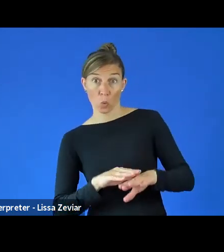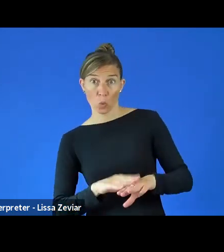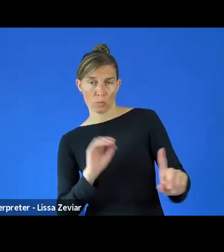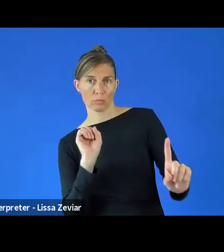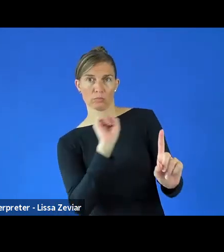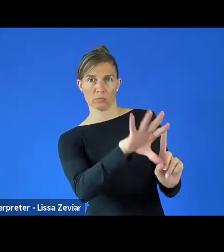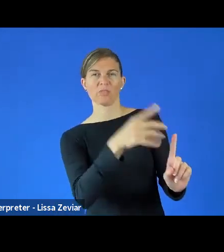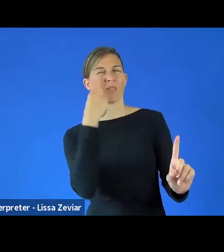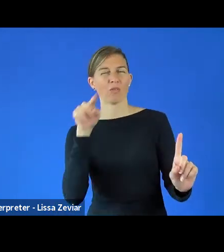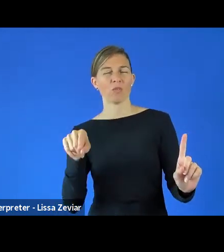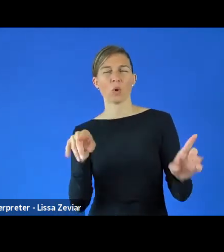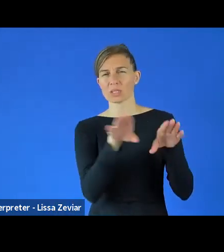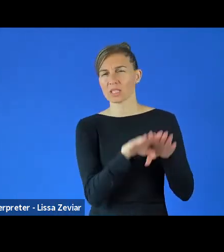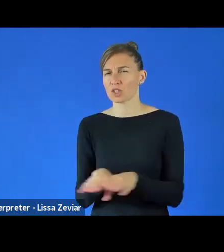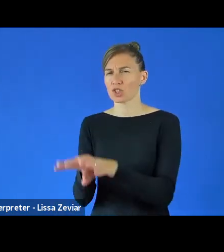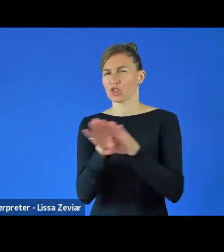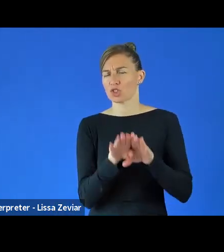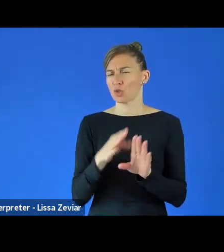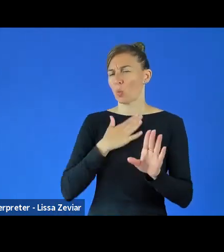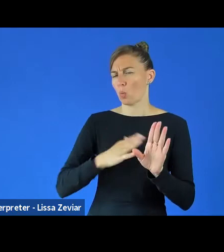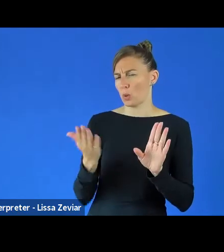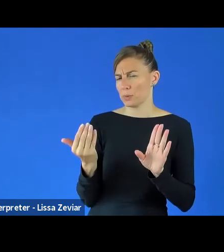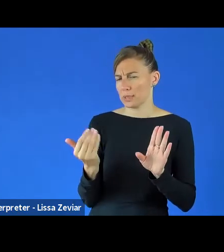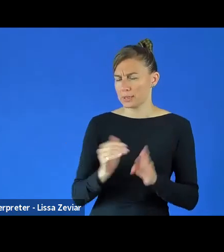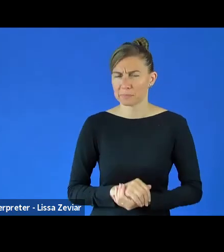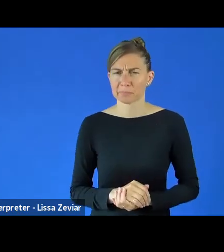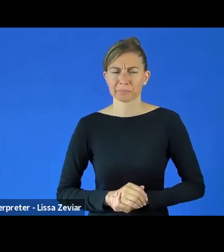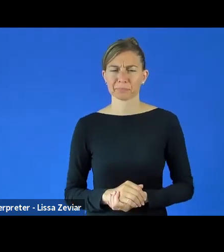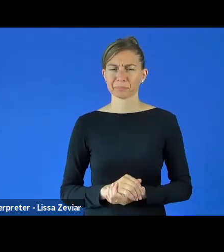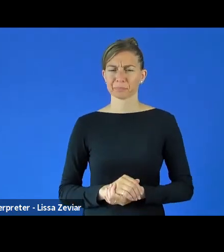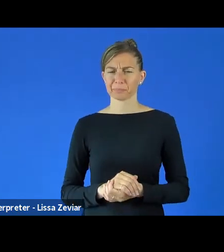But for the moment, we still need to study in detail,